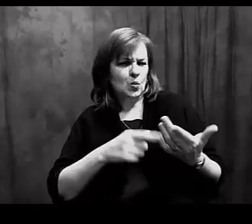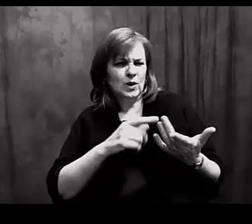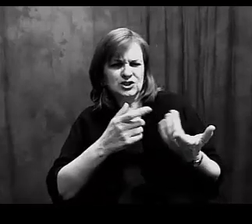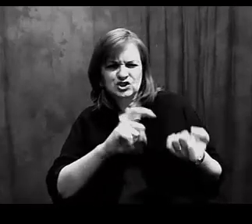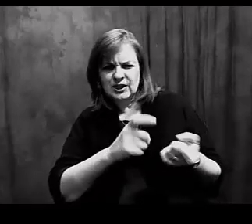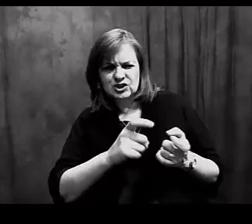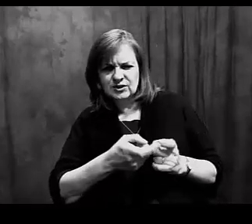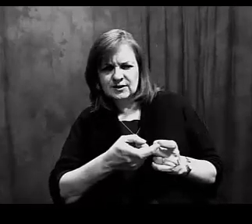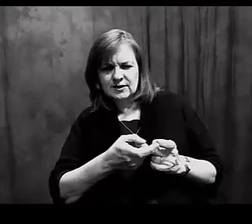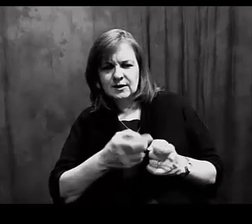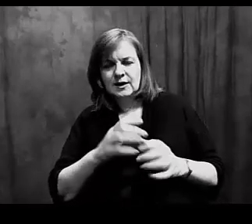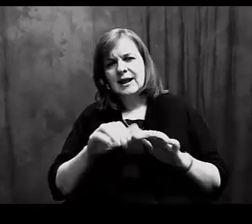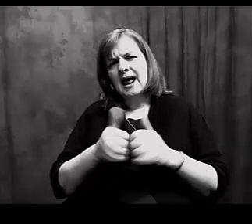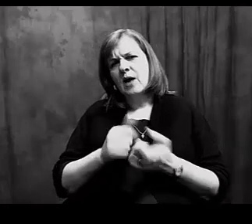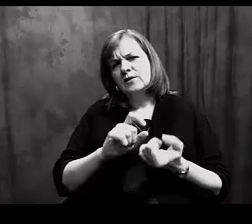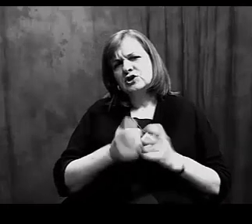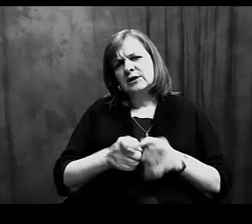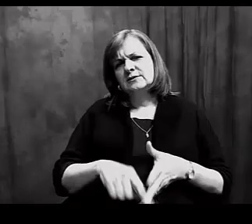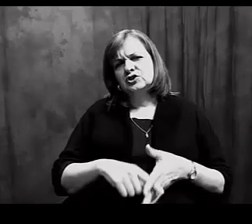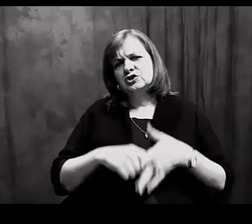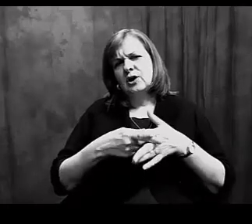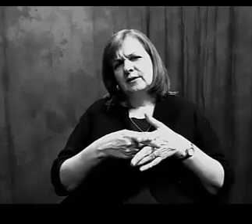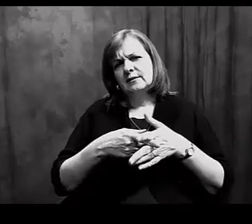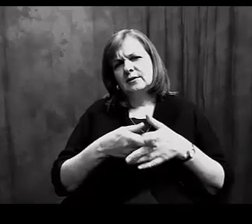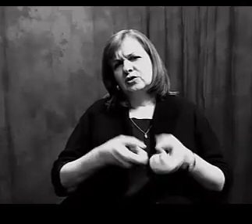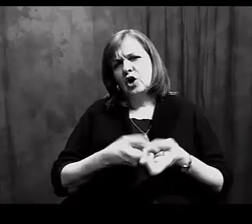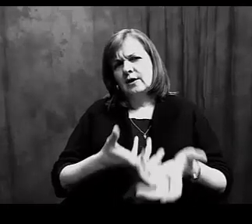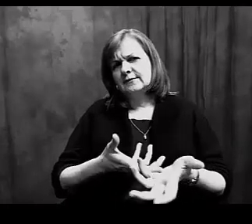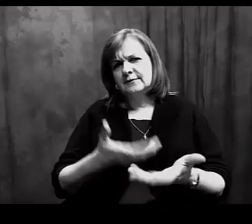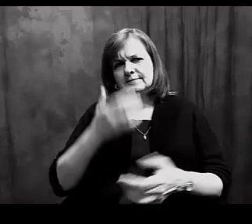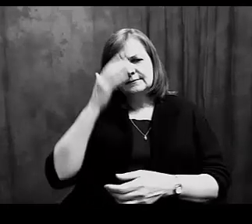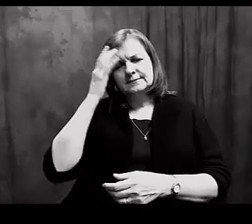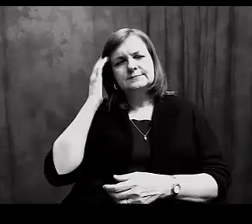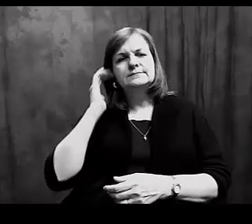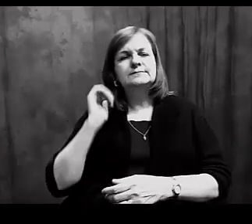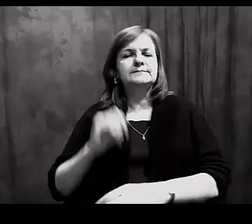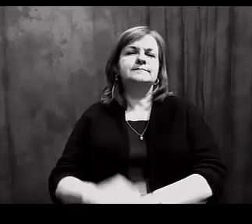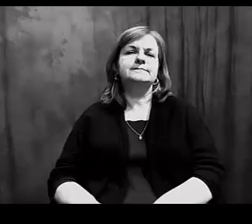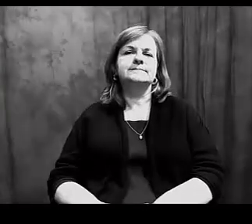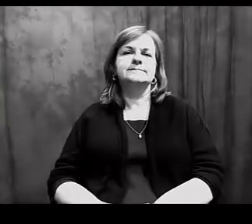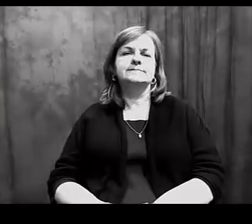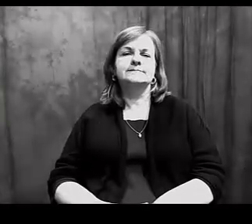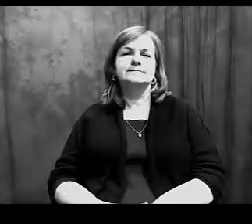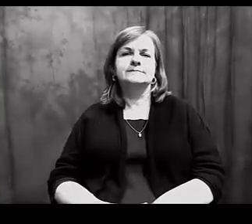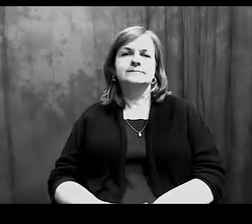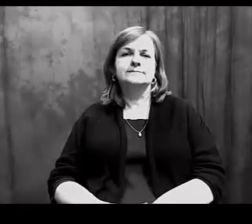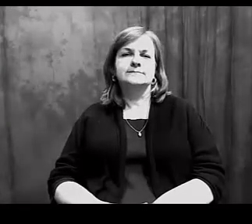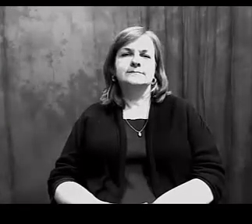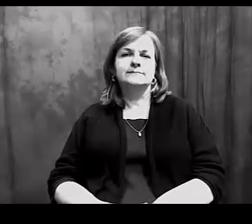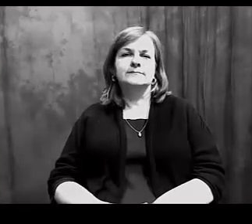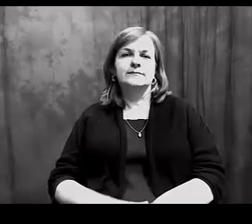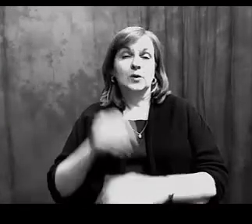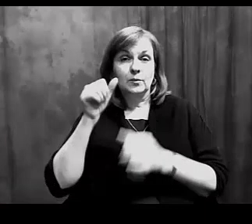what are those changes and how are they initiated